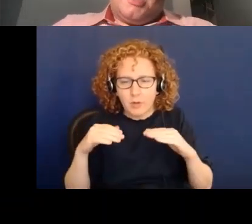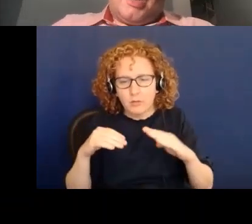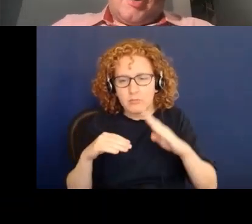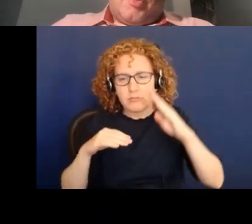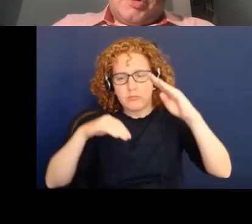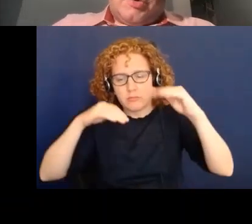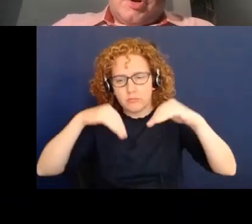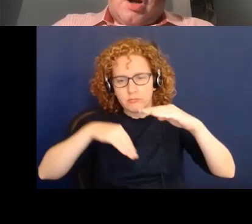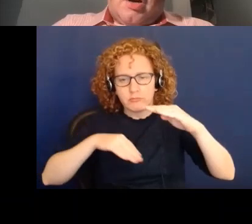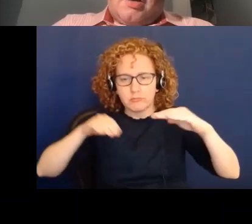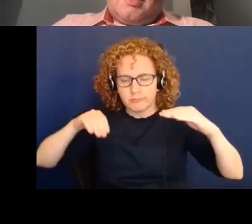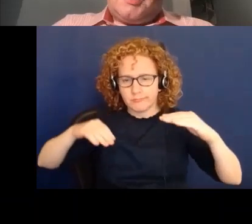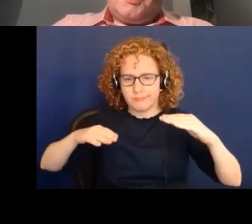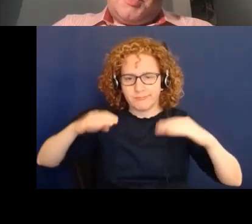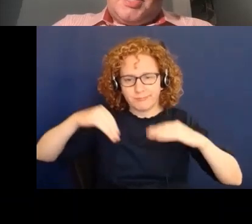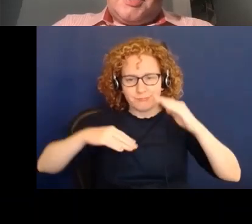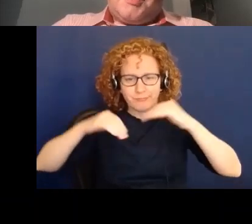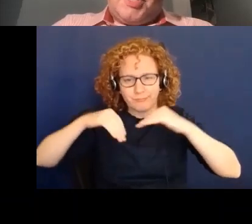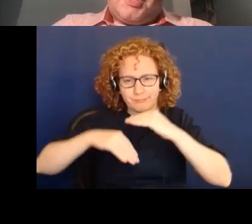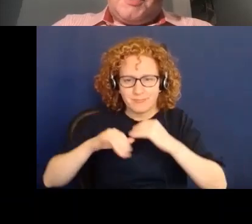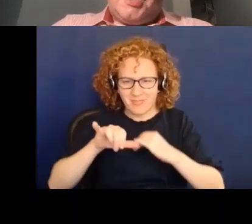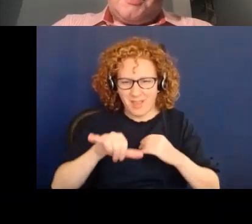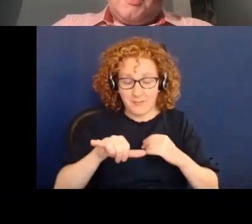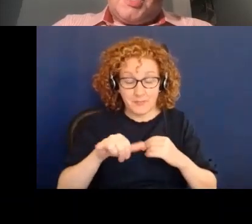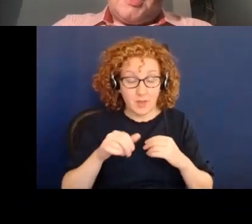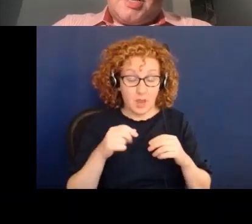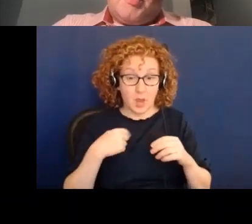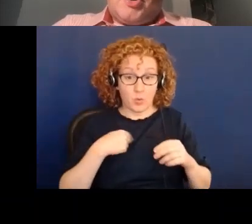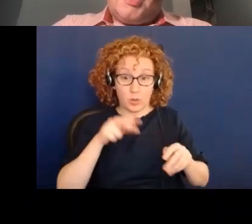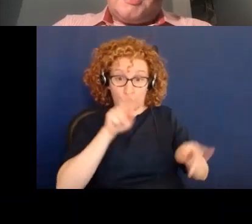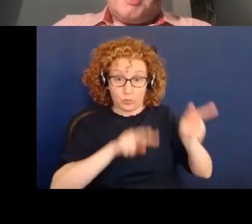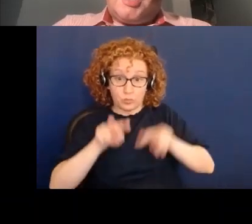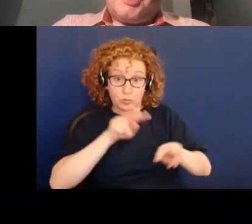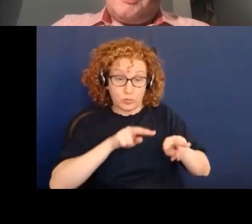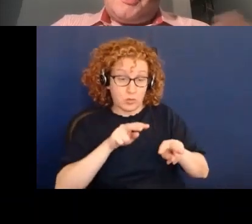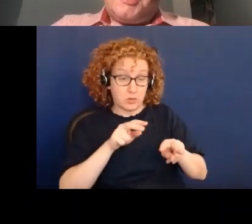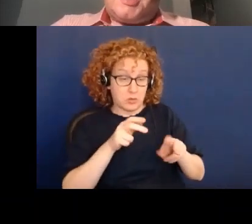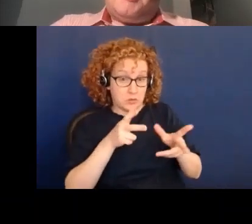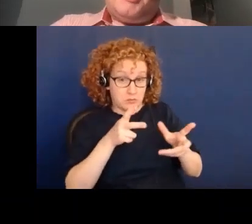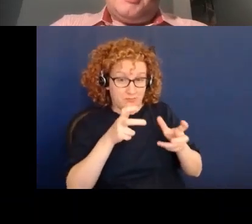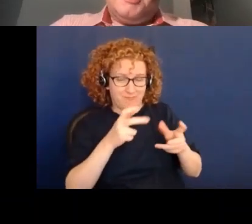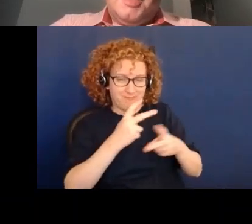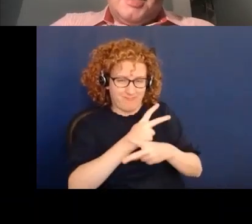around whether or not this will be a spring 2021 study abroad destination for example